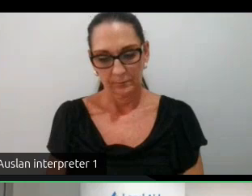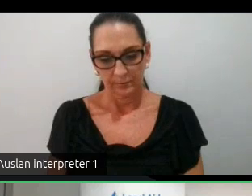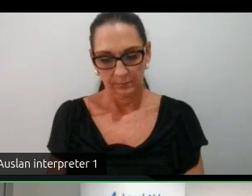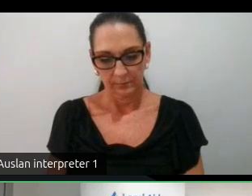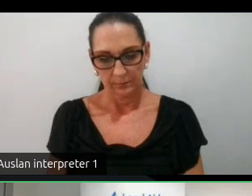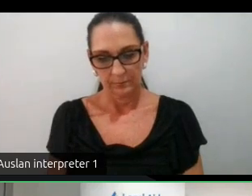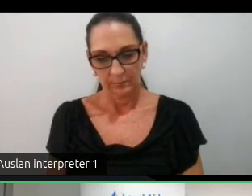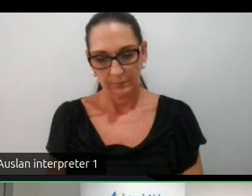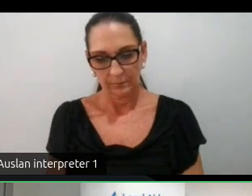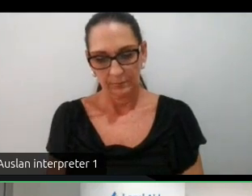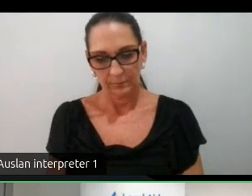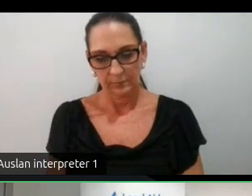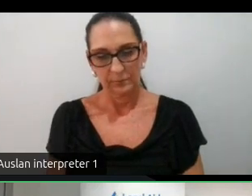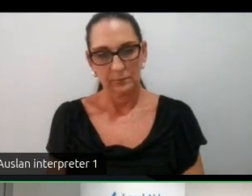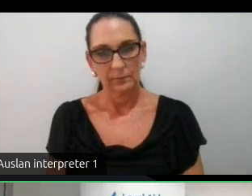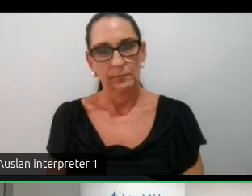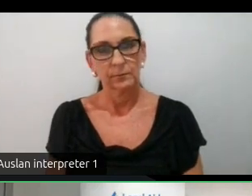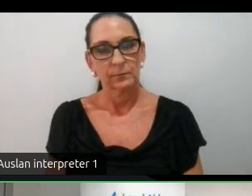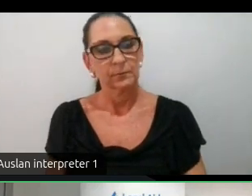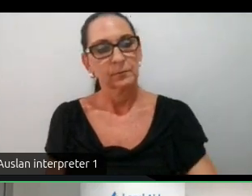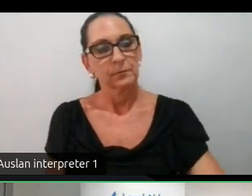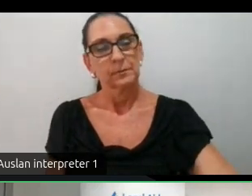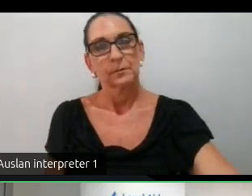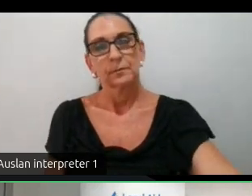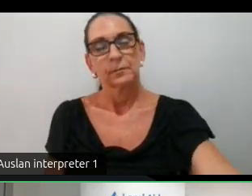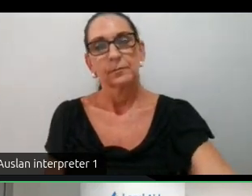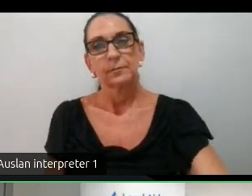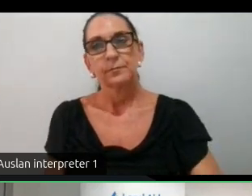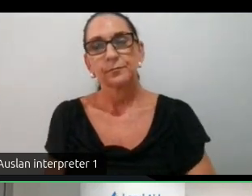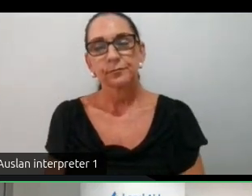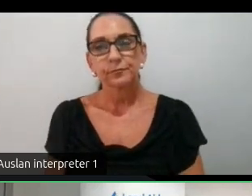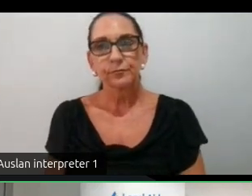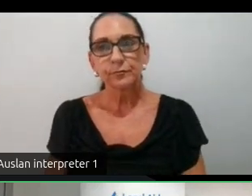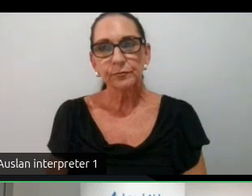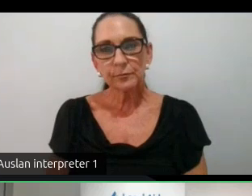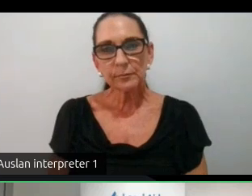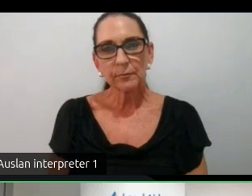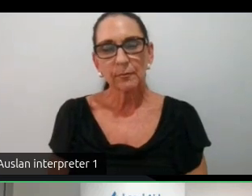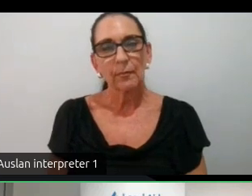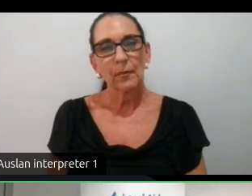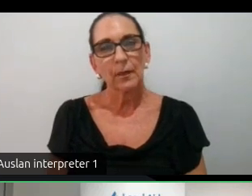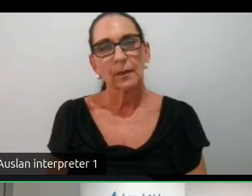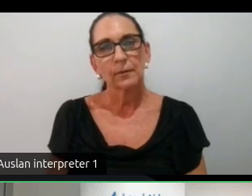far north. So welcome everybody. Um I'm going to move on to our next poll. And and I should